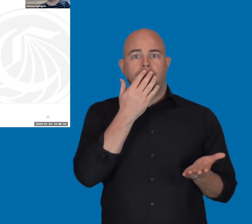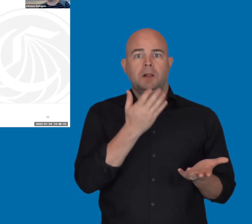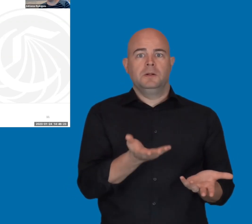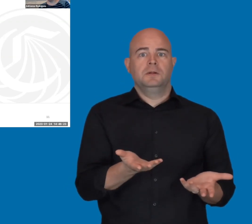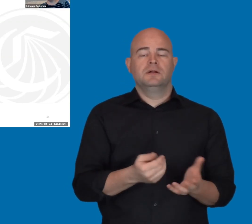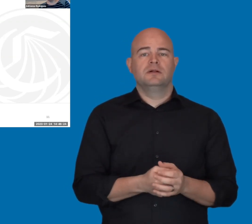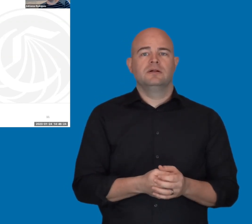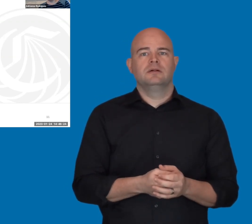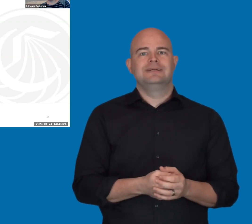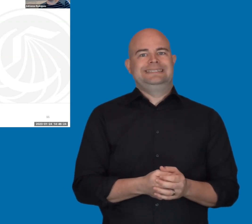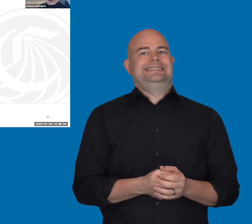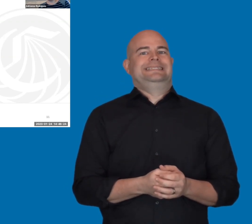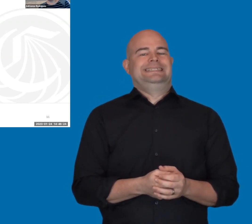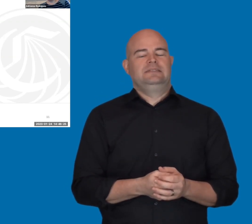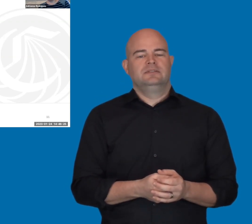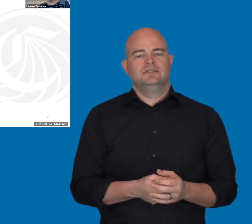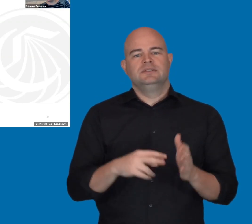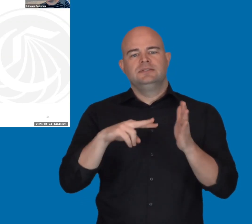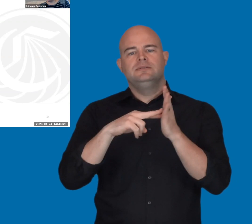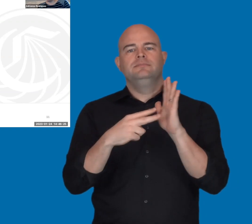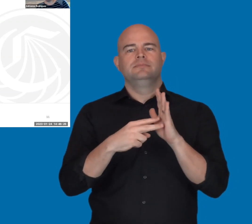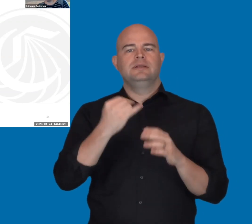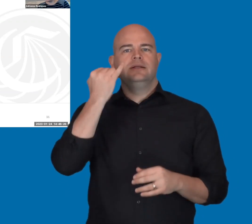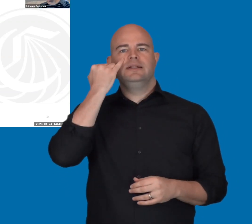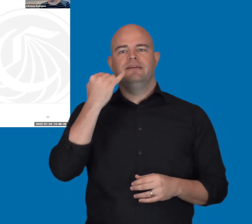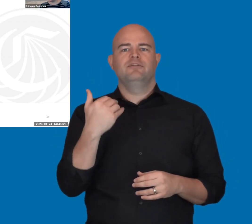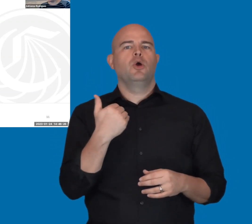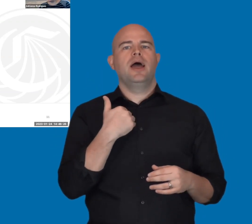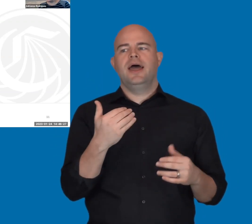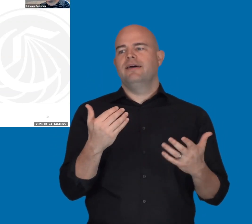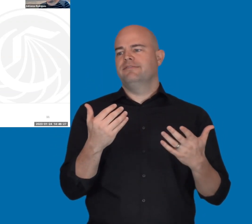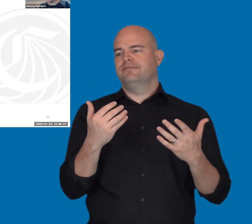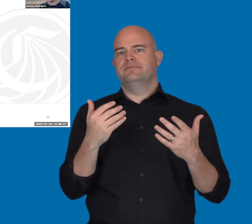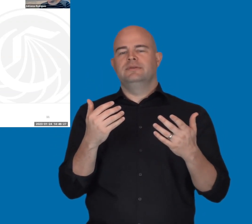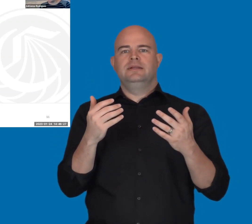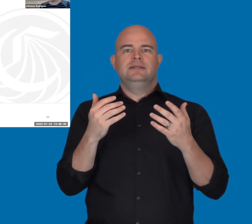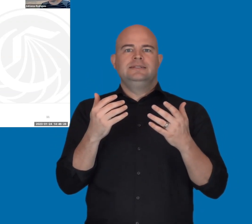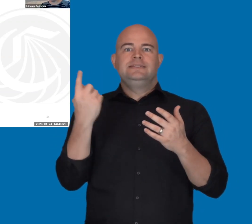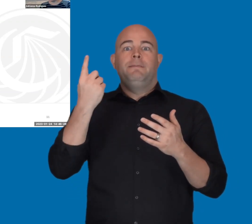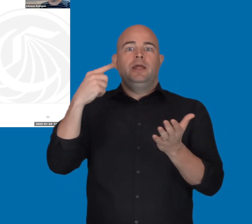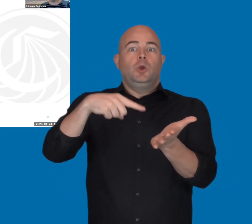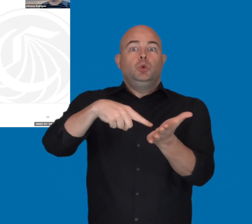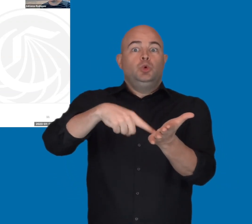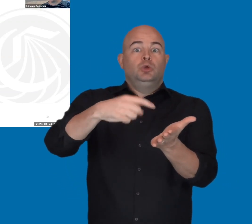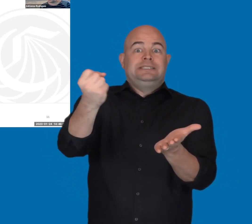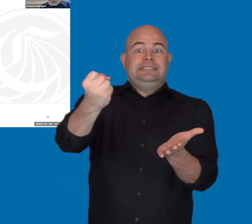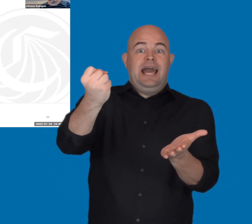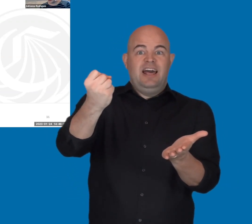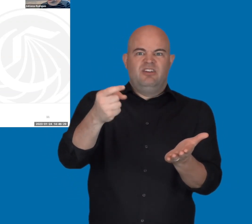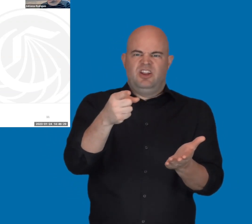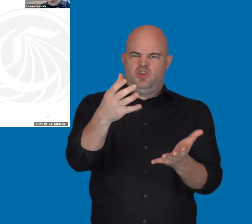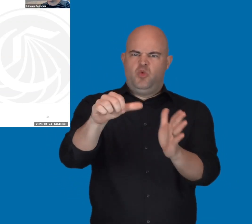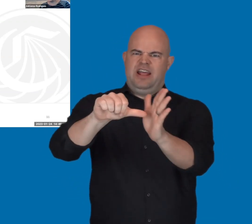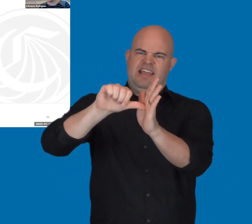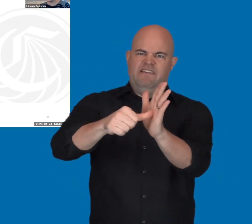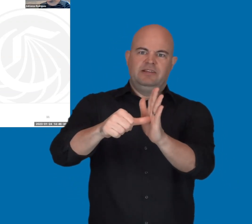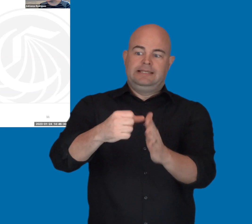So, if you're -- say you have an essay that's due Saturday and you really want to emphasize that it's due Saturday,